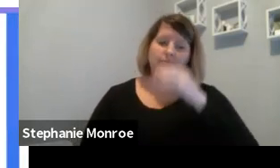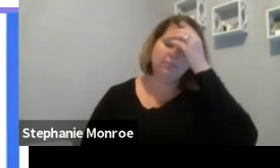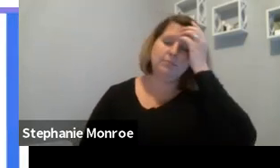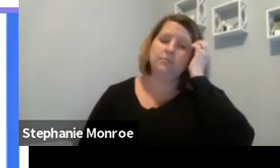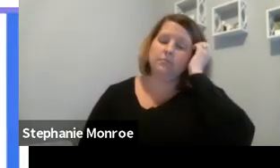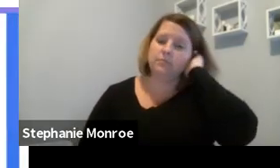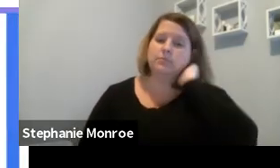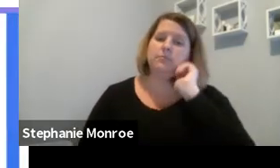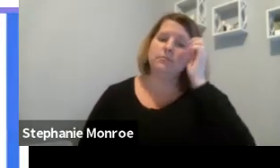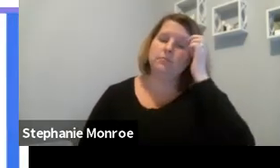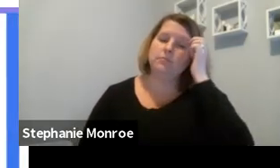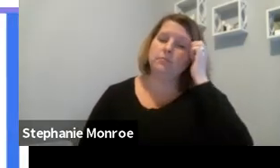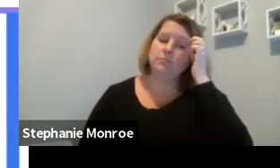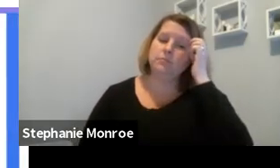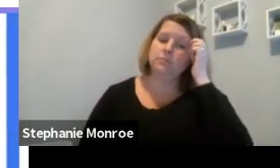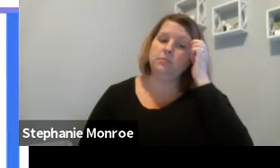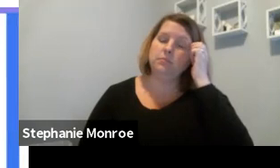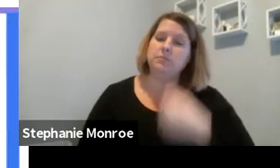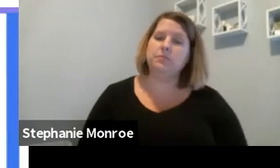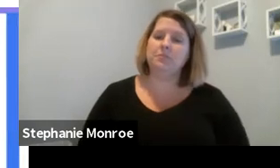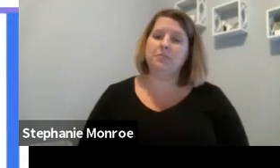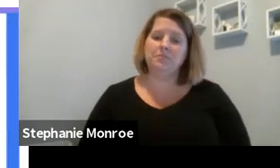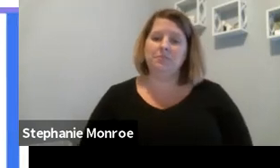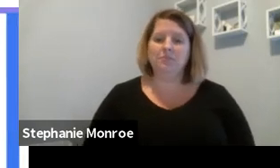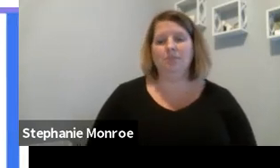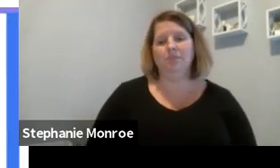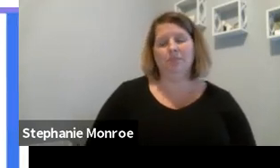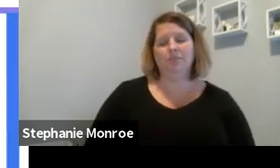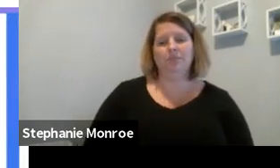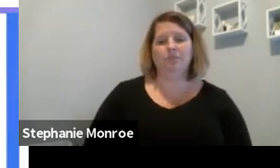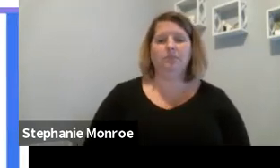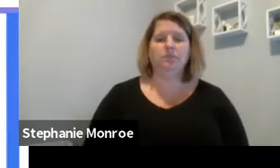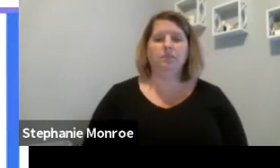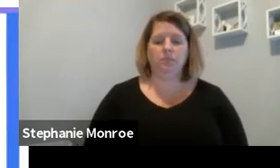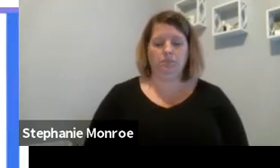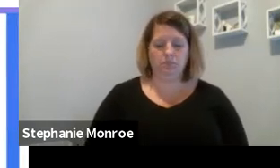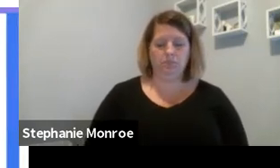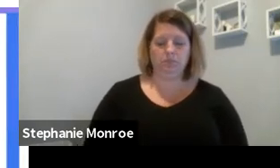I'm sorry, call the police because she may be drinking and driving.